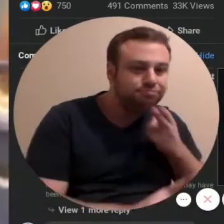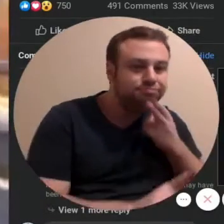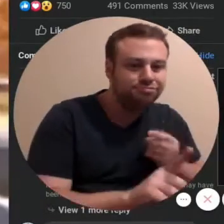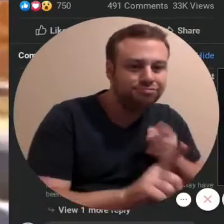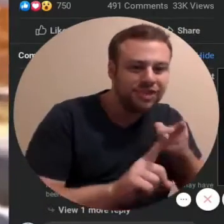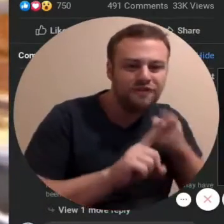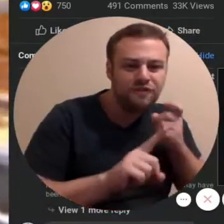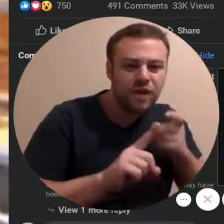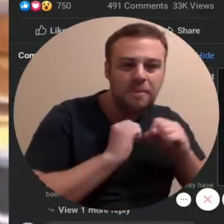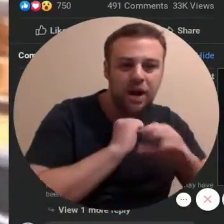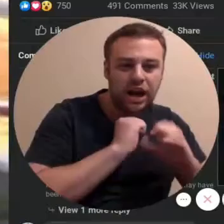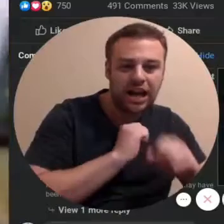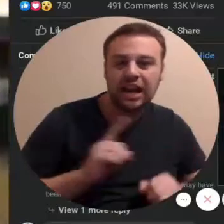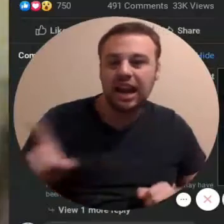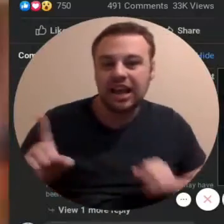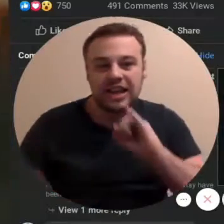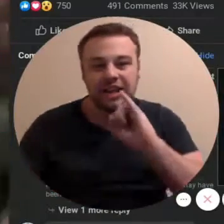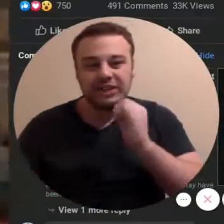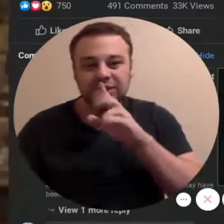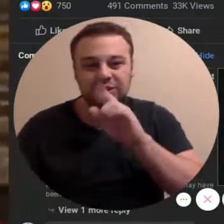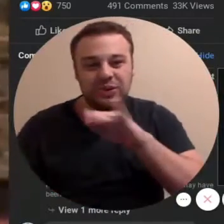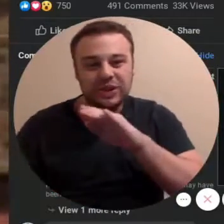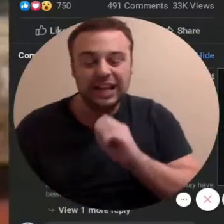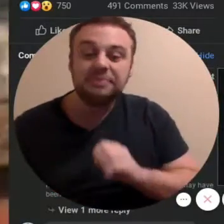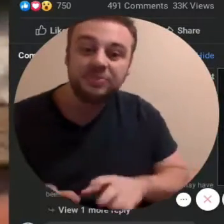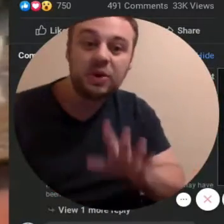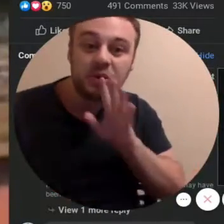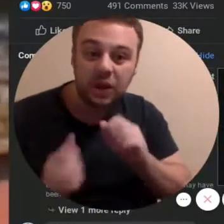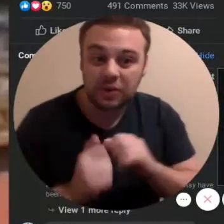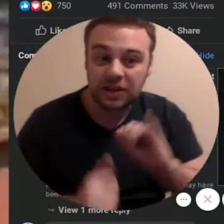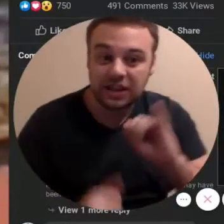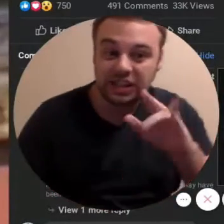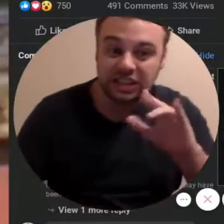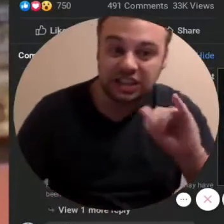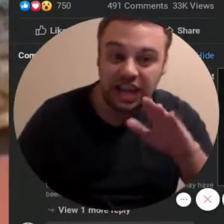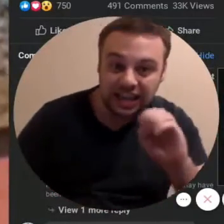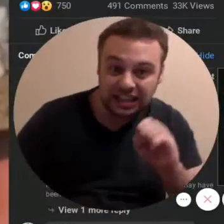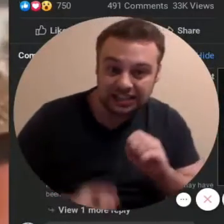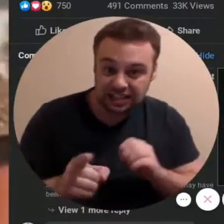We're gonna introduce her in a minute. But let's talk to Janice for a second 'cause you're the keeper down here at SAB. What brings us down here today?